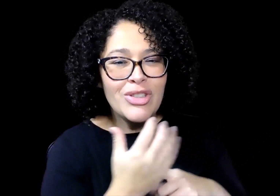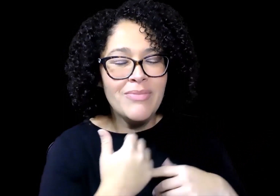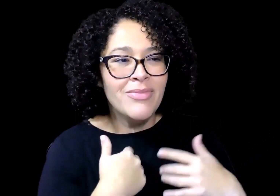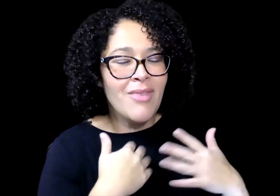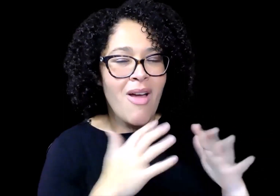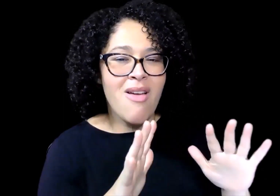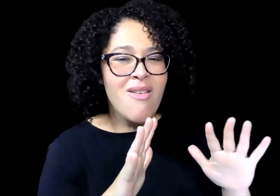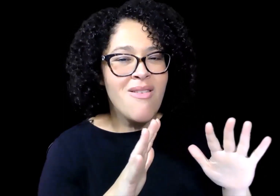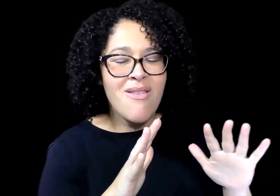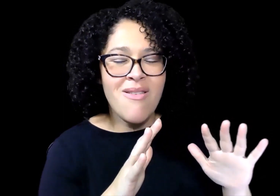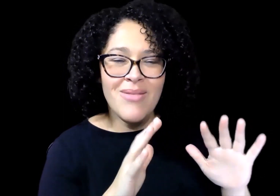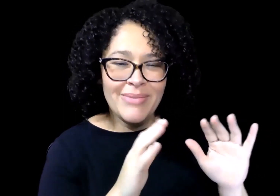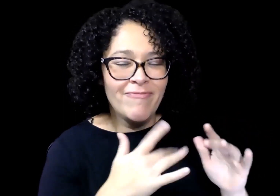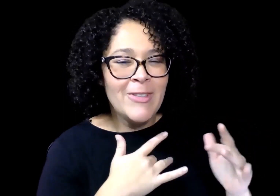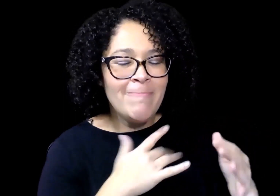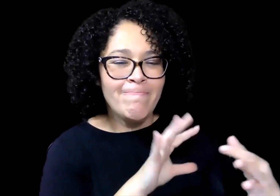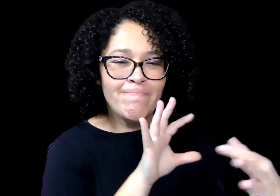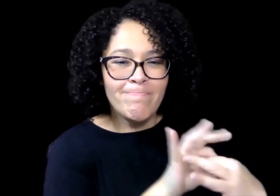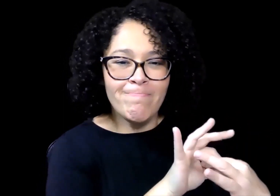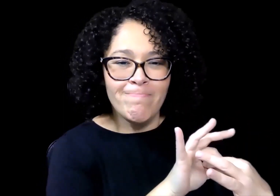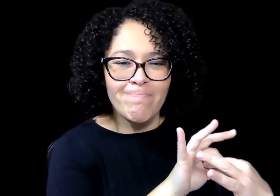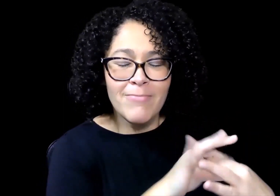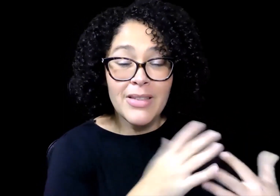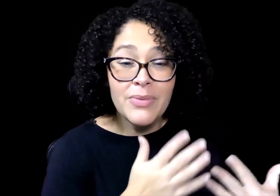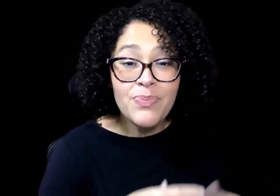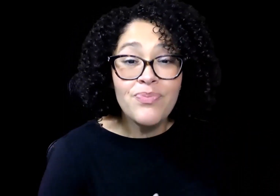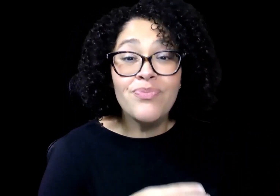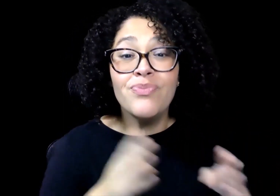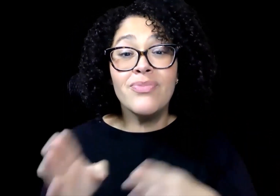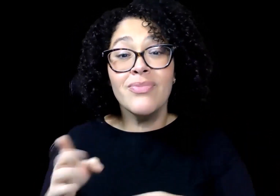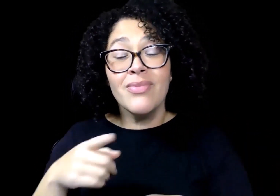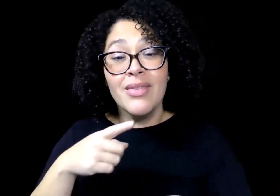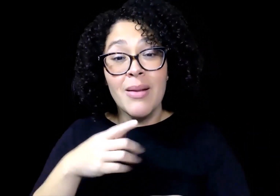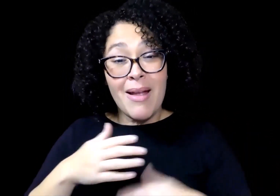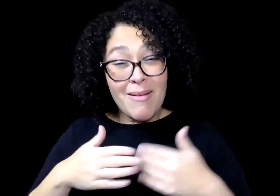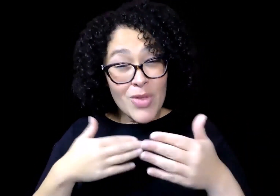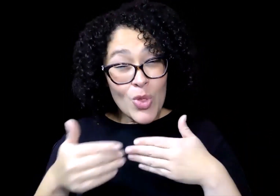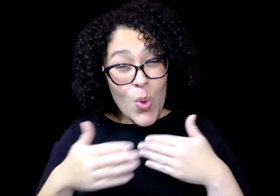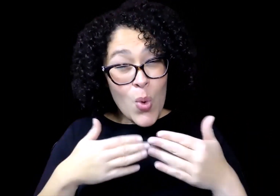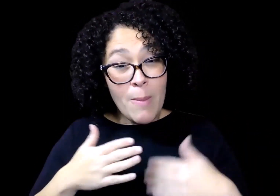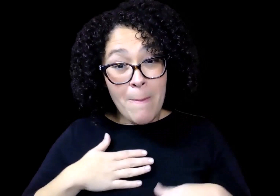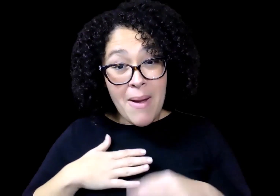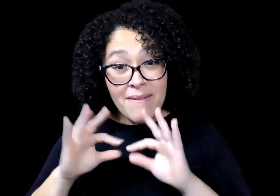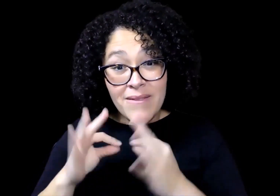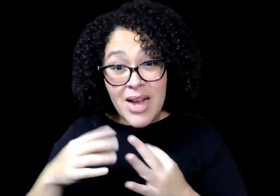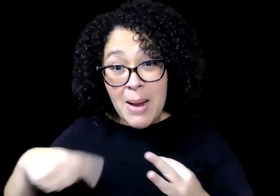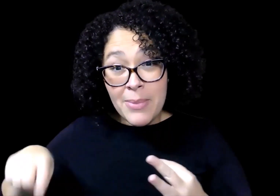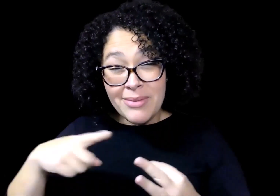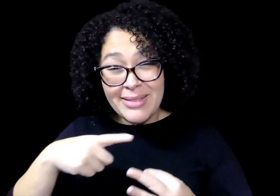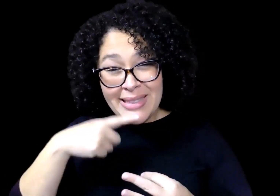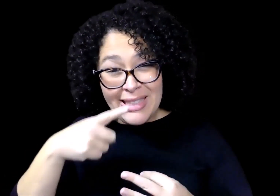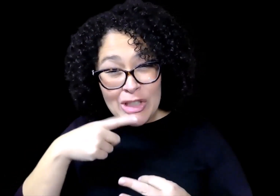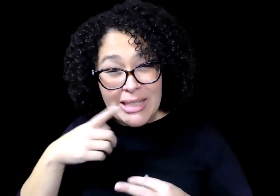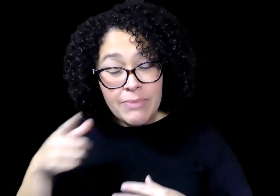spoke the same language we shared a culture and I felt a real sense of belonging and although my